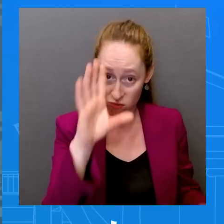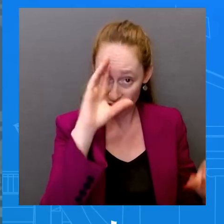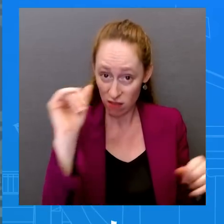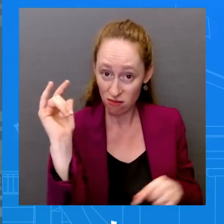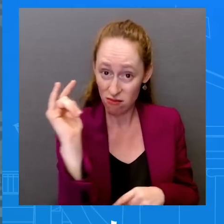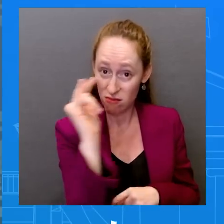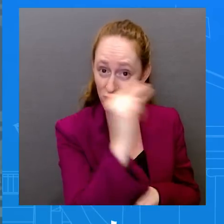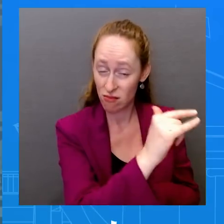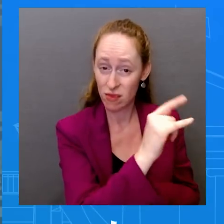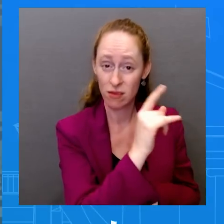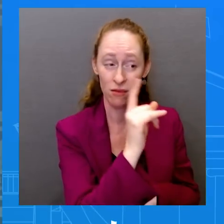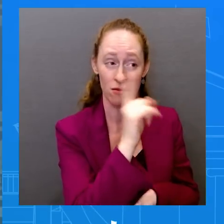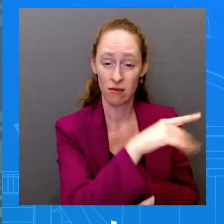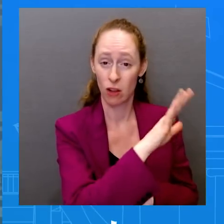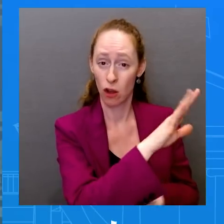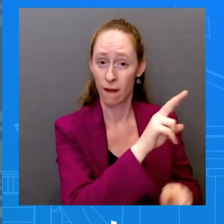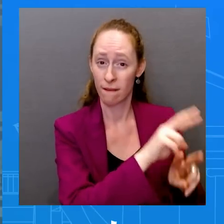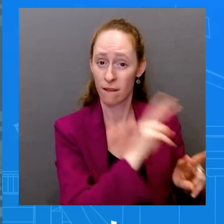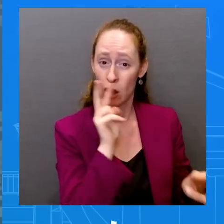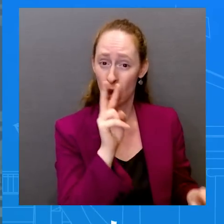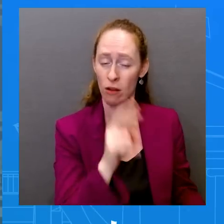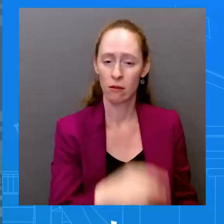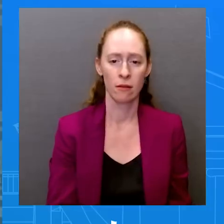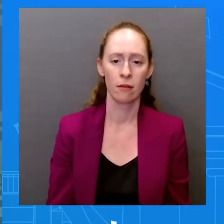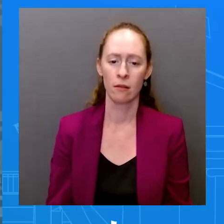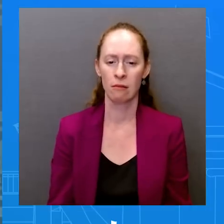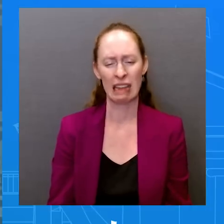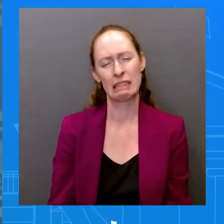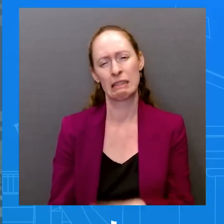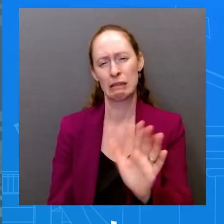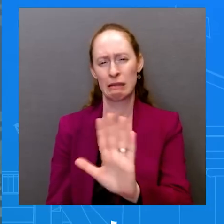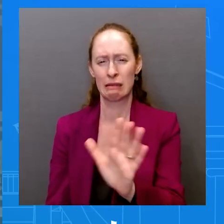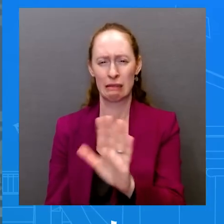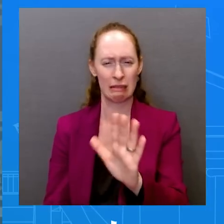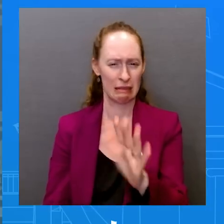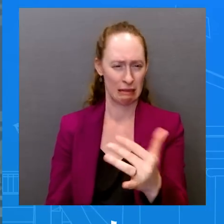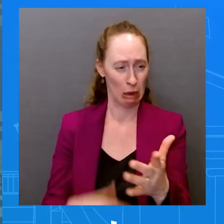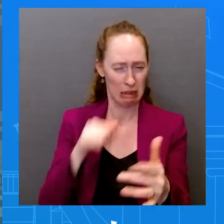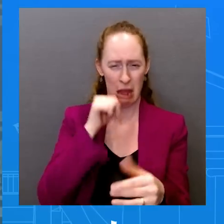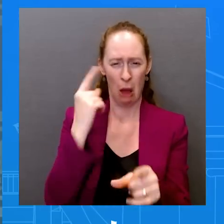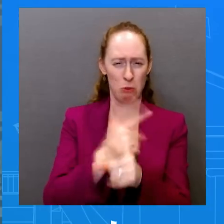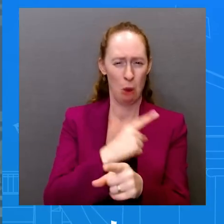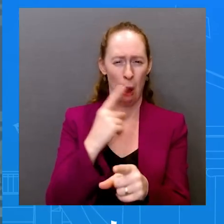so I don't have anything to share on travel. Again, you know, as I stated,